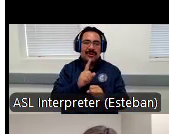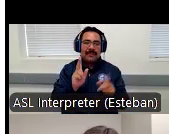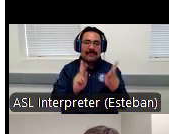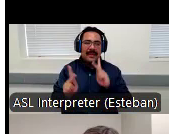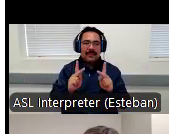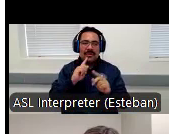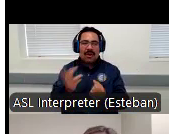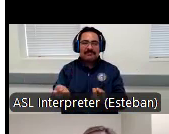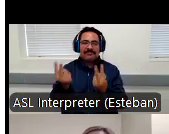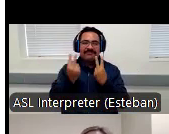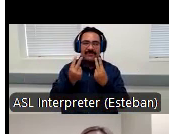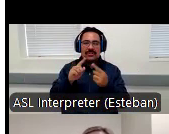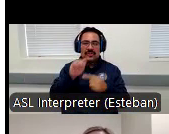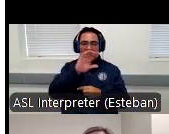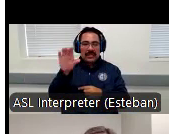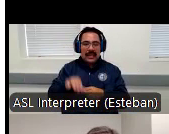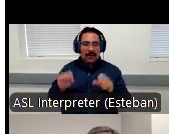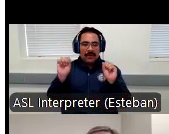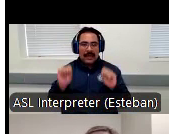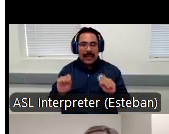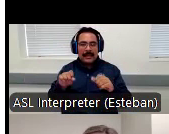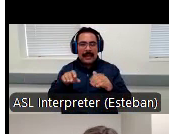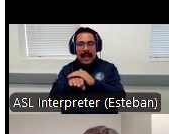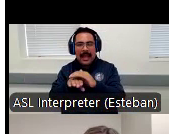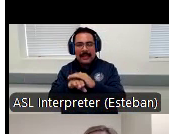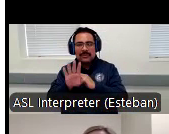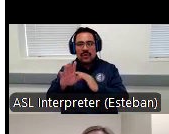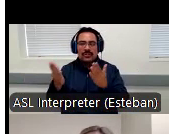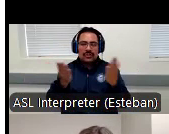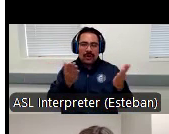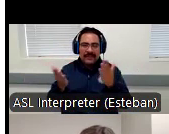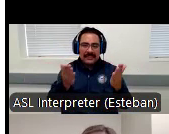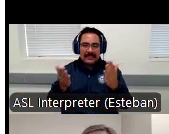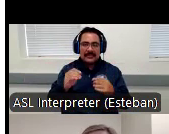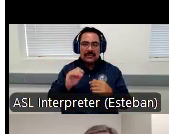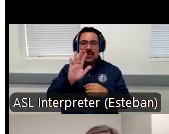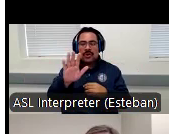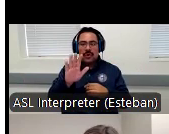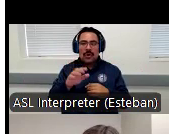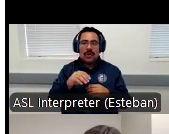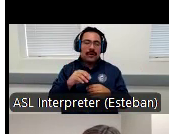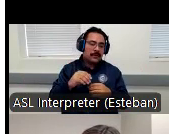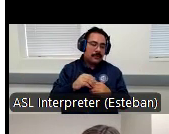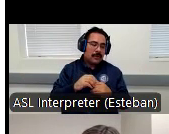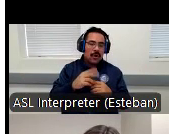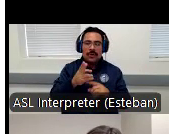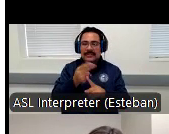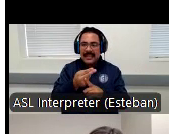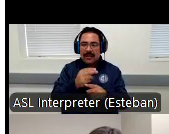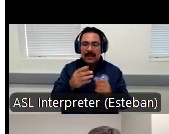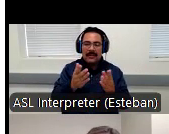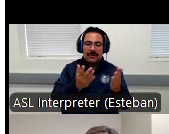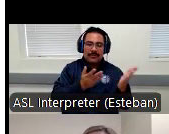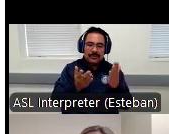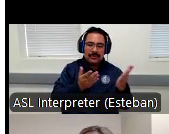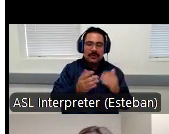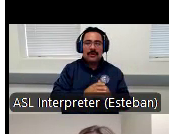to Chicago are able to access your services, your information and your excellent hotels. A really